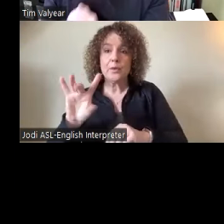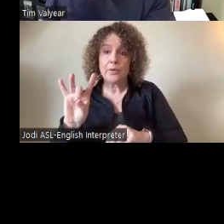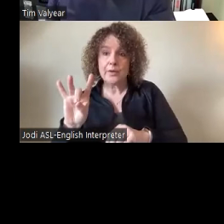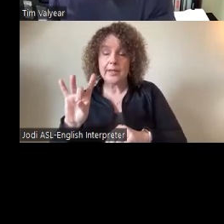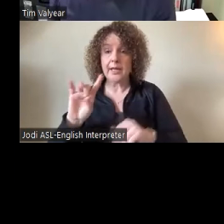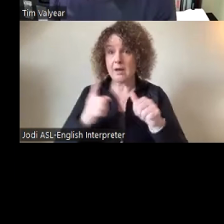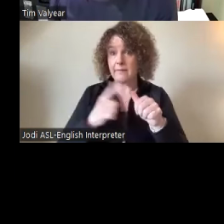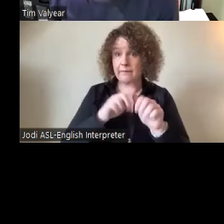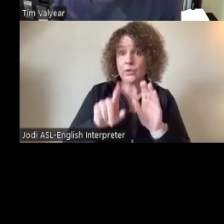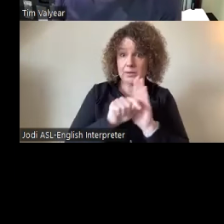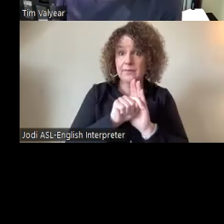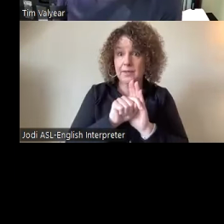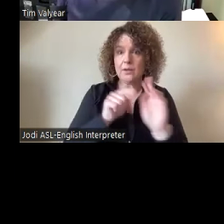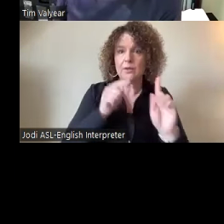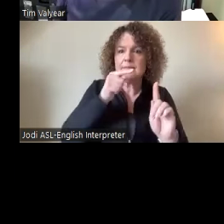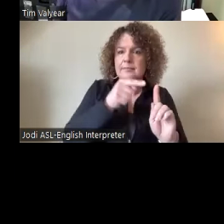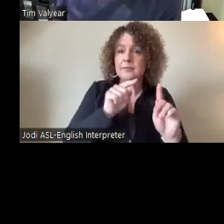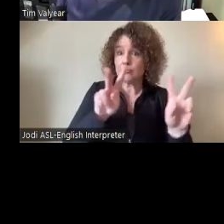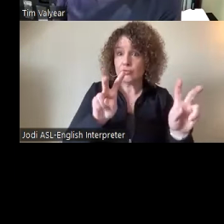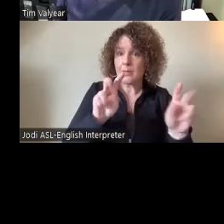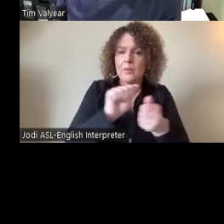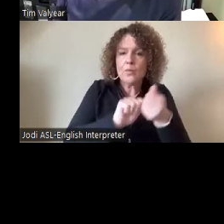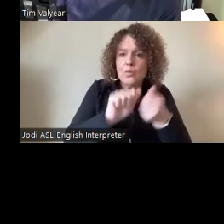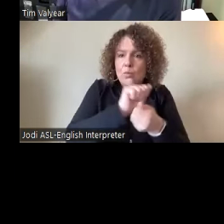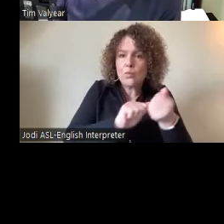in. So we're going to watch three videos. Slide